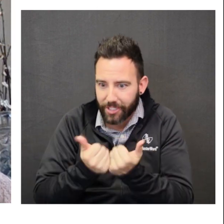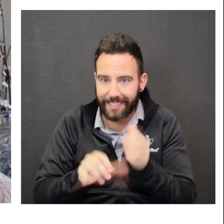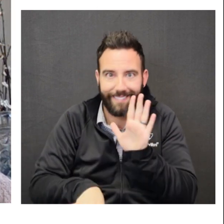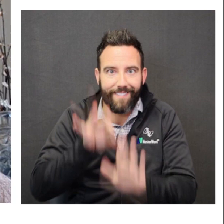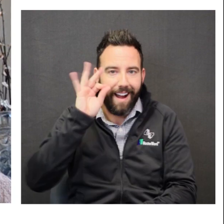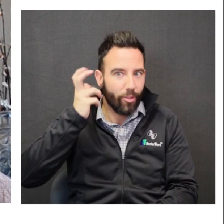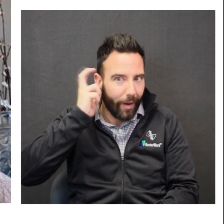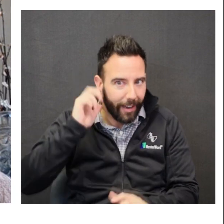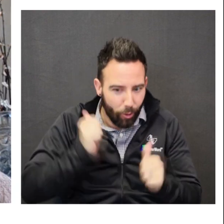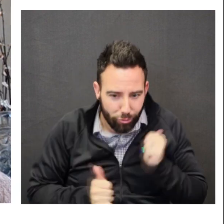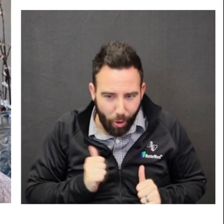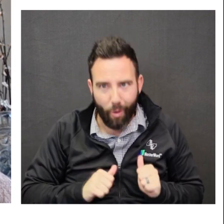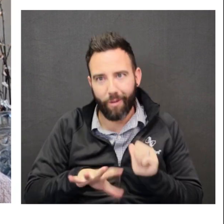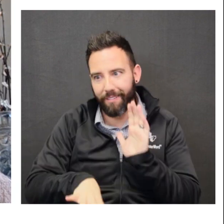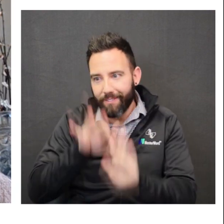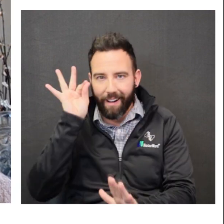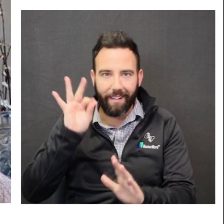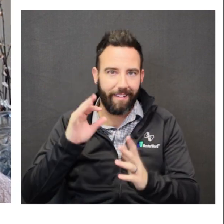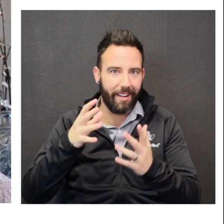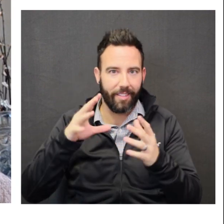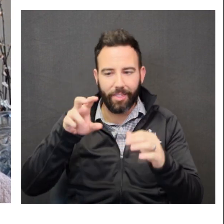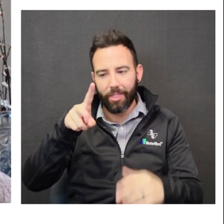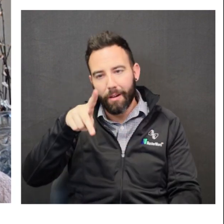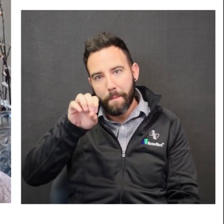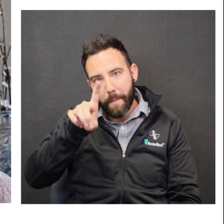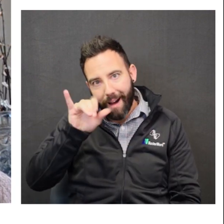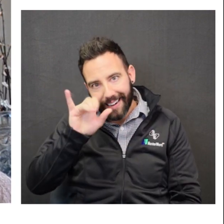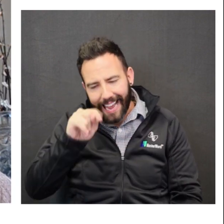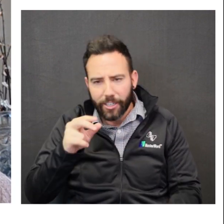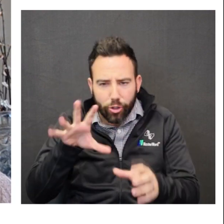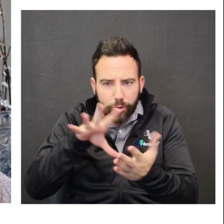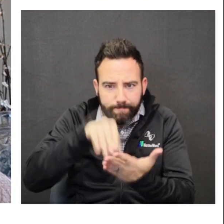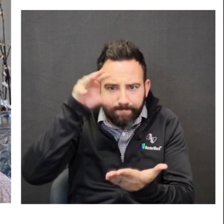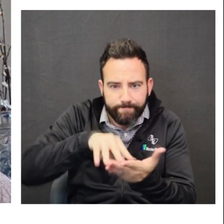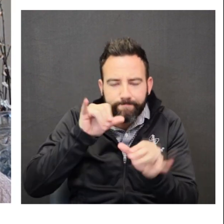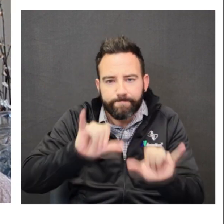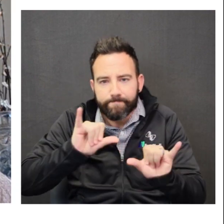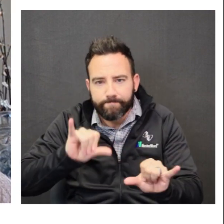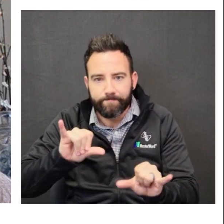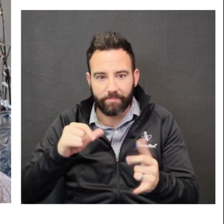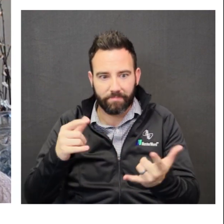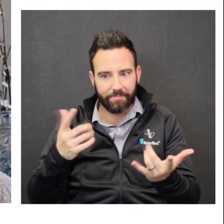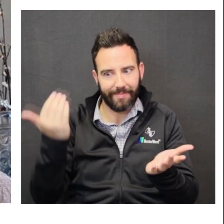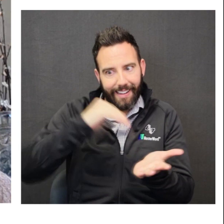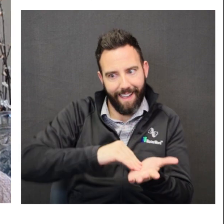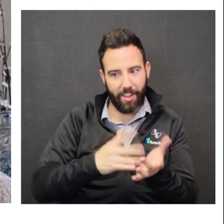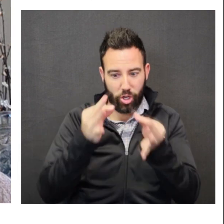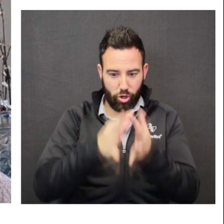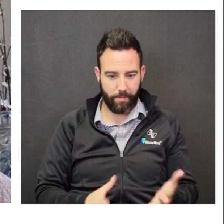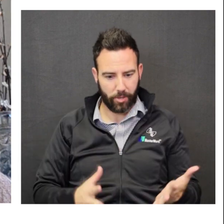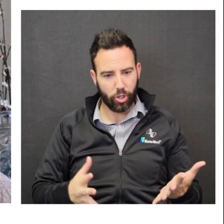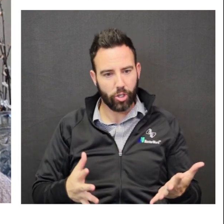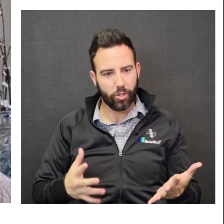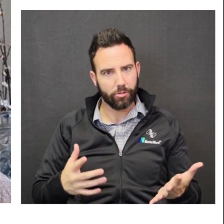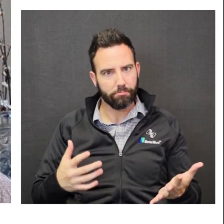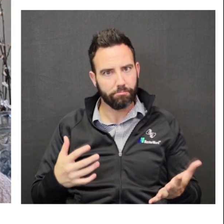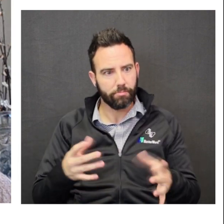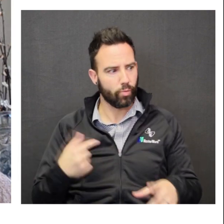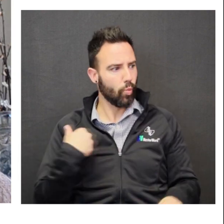and the podcast on the radio shows. And the, and the classes that are being taught because I do feel like you know, again we’re needed and, and we need to